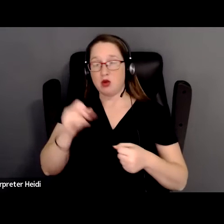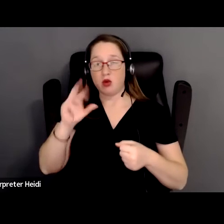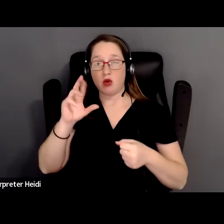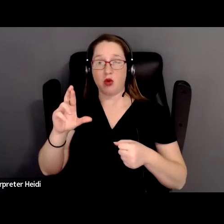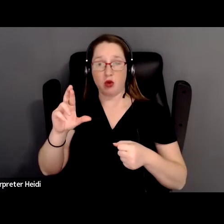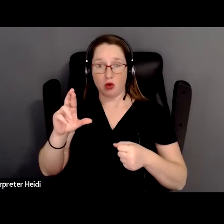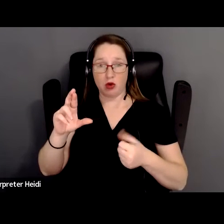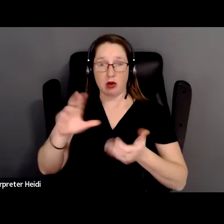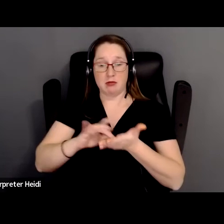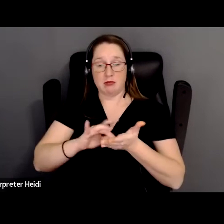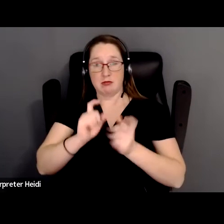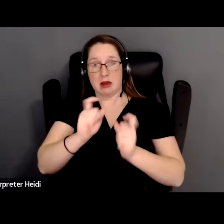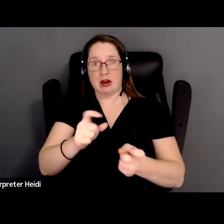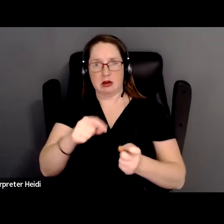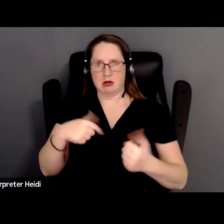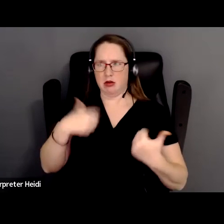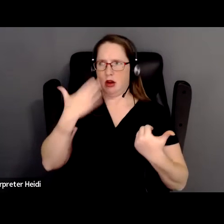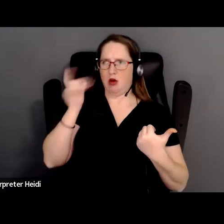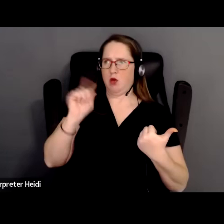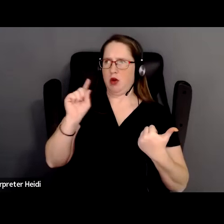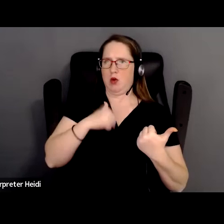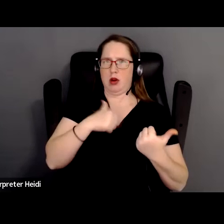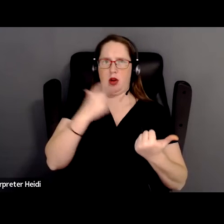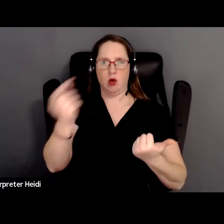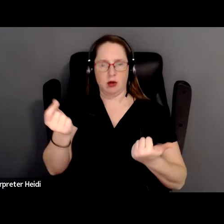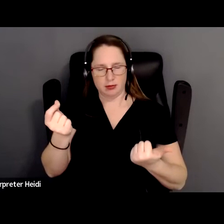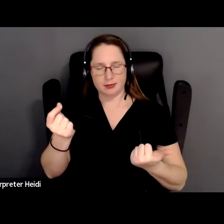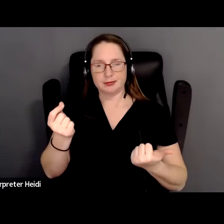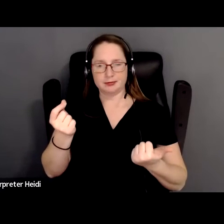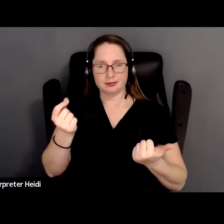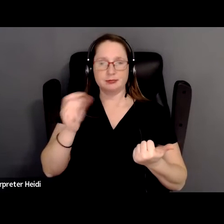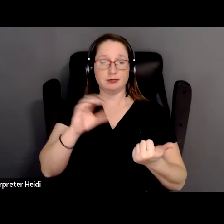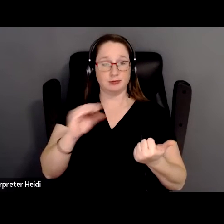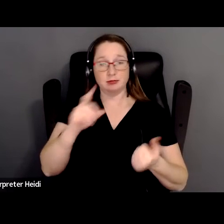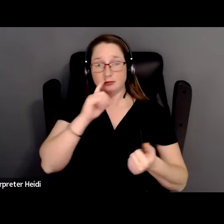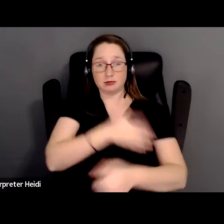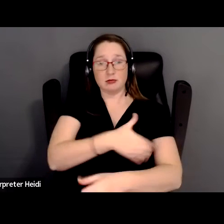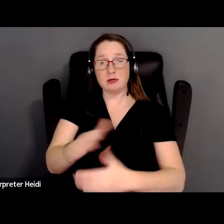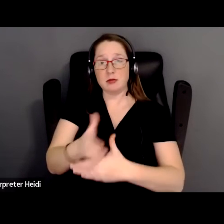medicated and you don't know where they're taking and the power between self-advocates